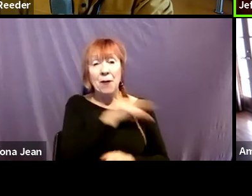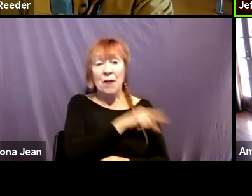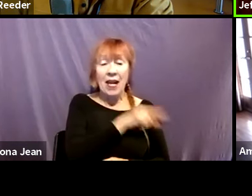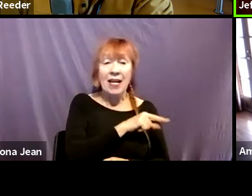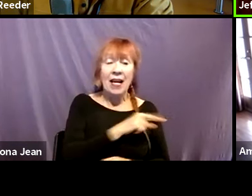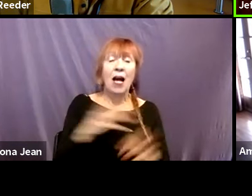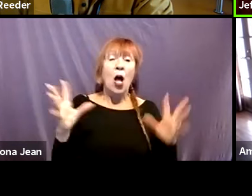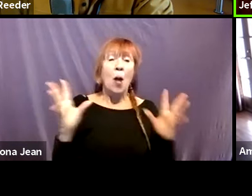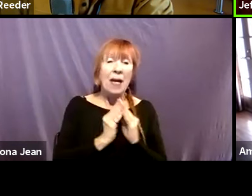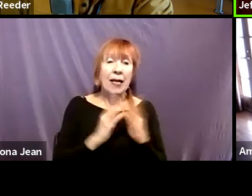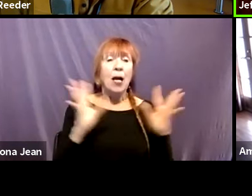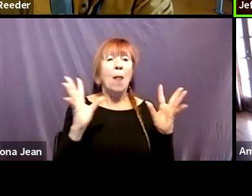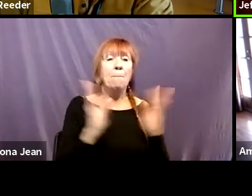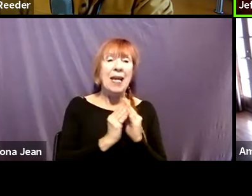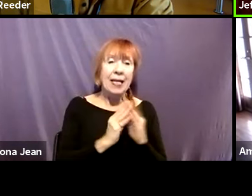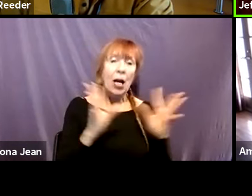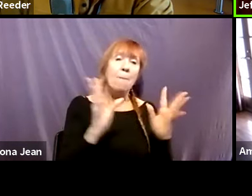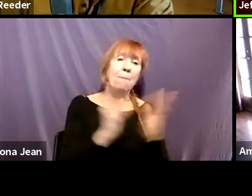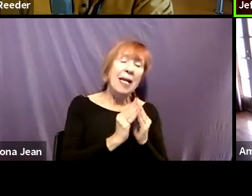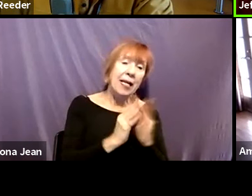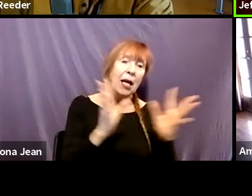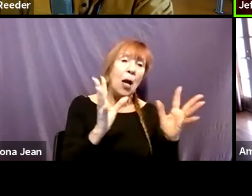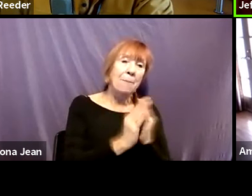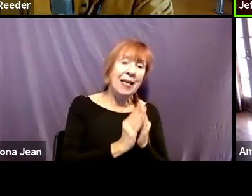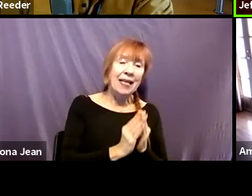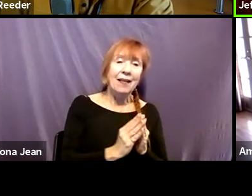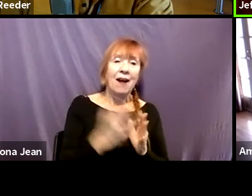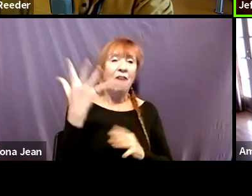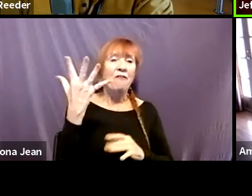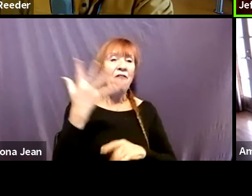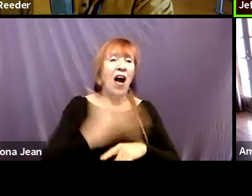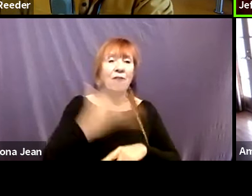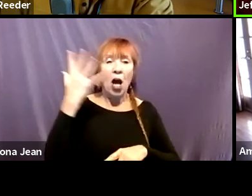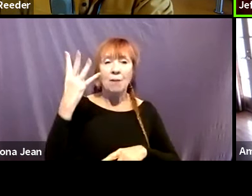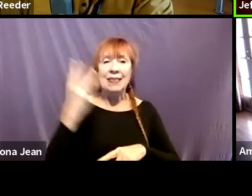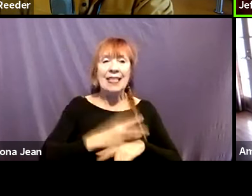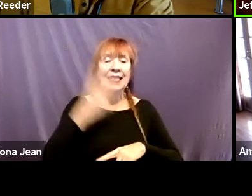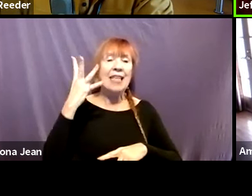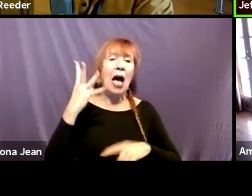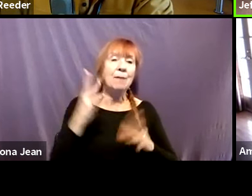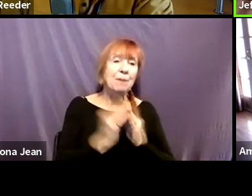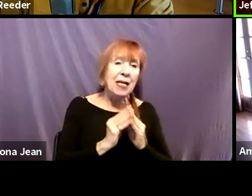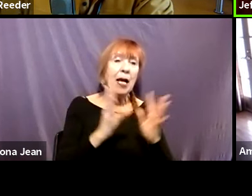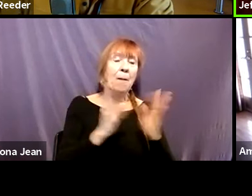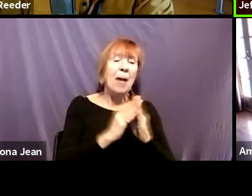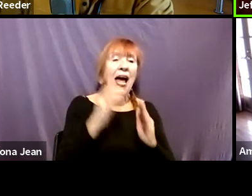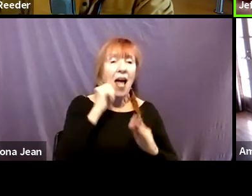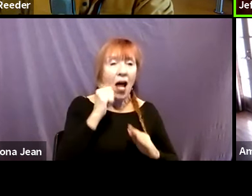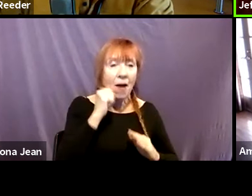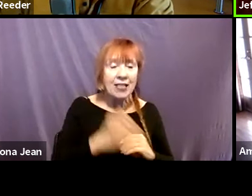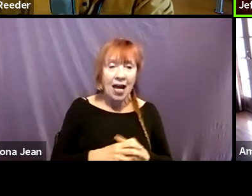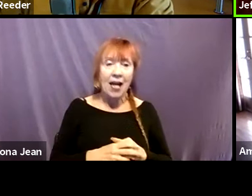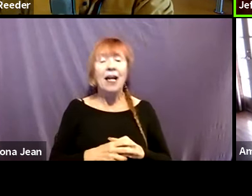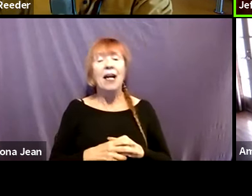like five or six pitches a day, so it's kind of like going in there, setting yourself out from all the other people they're meeting,